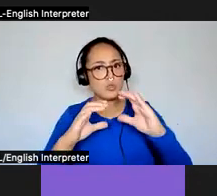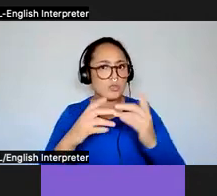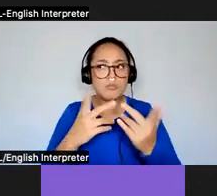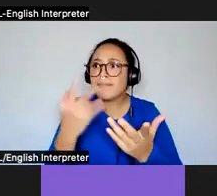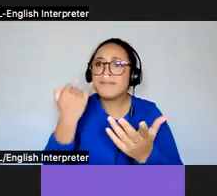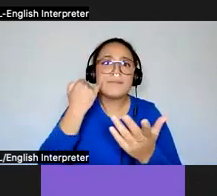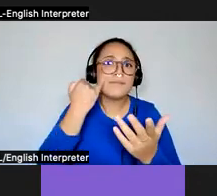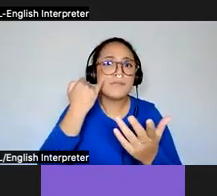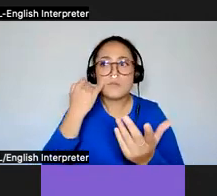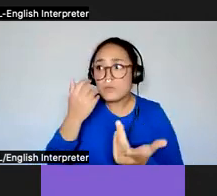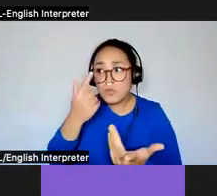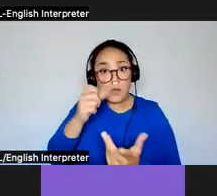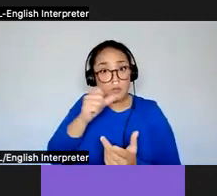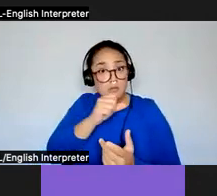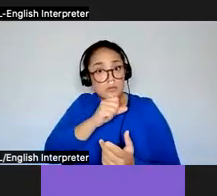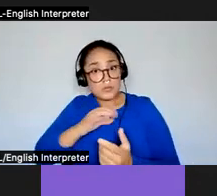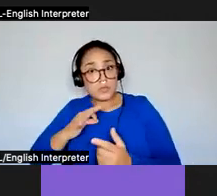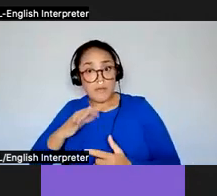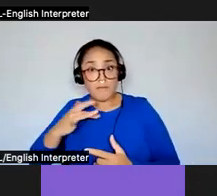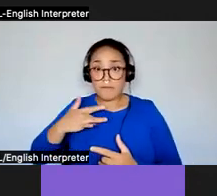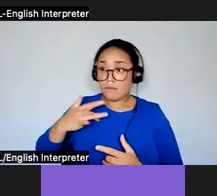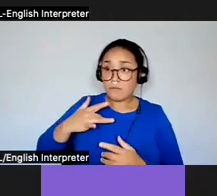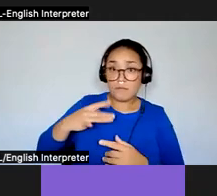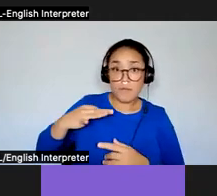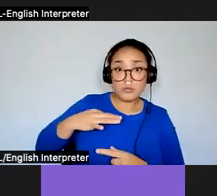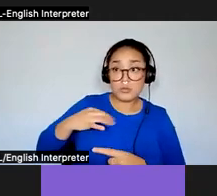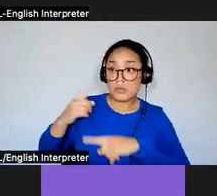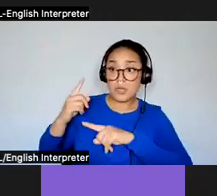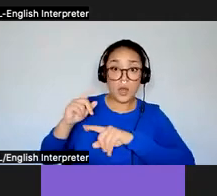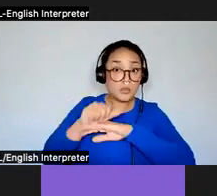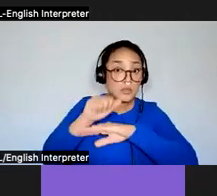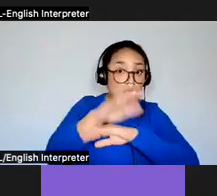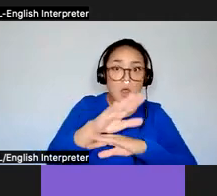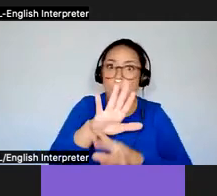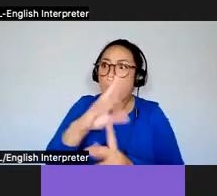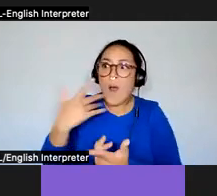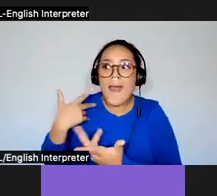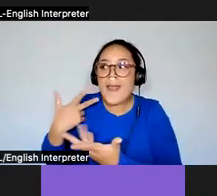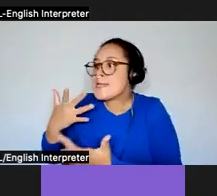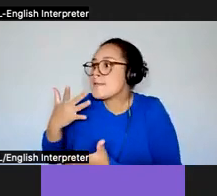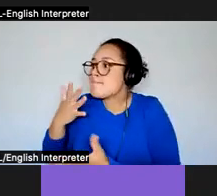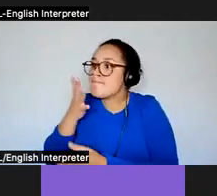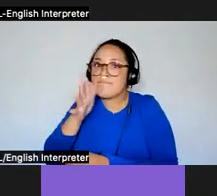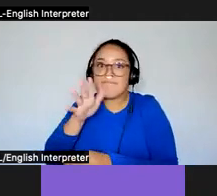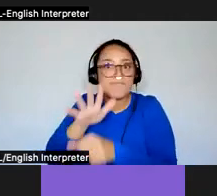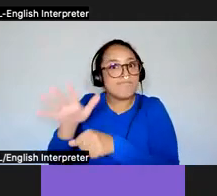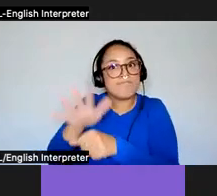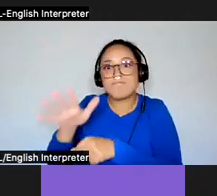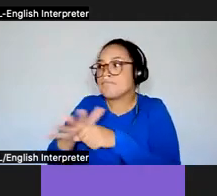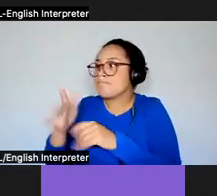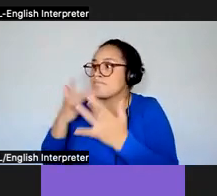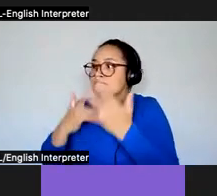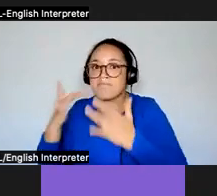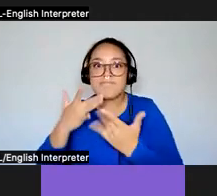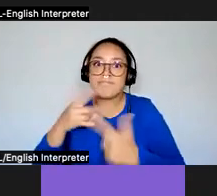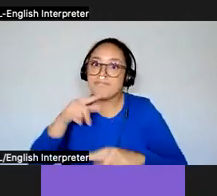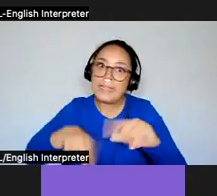in volunteers, if we can't send staff and volunteers, if we don't have correct details, or infirm, or information, you know, you'll be hearing from us.